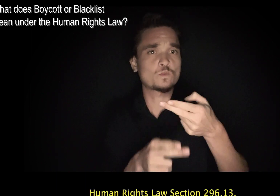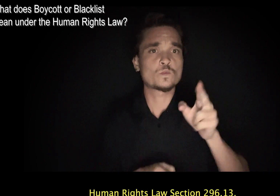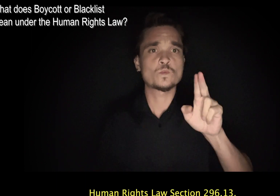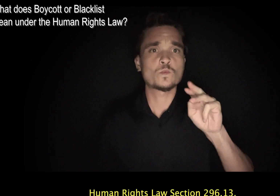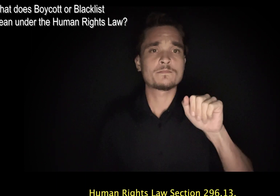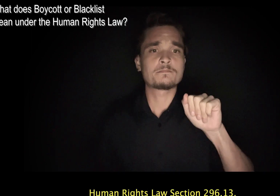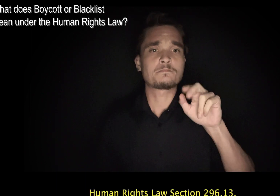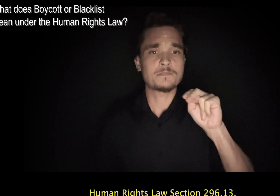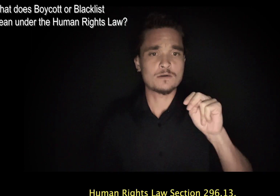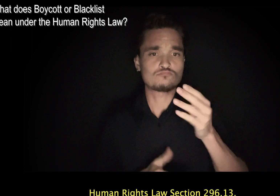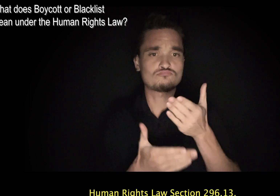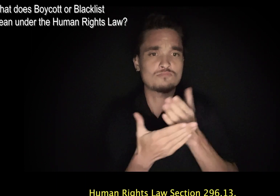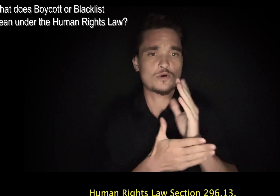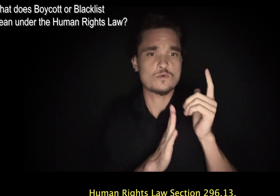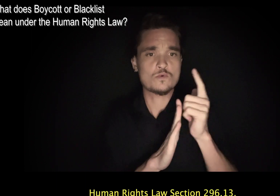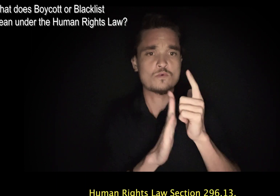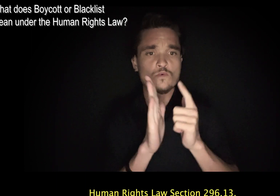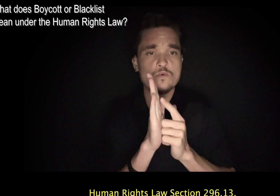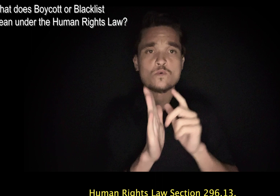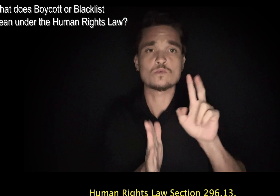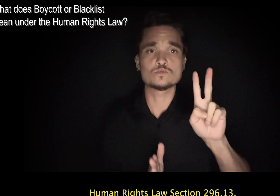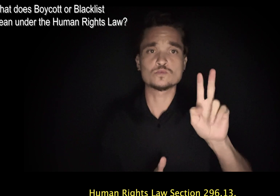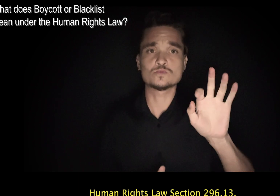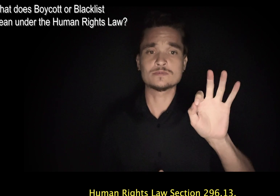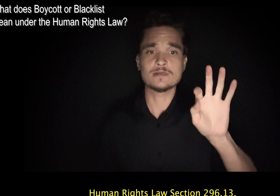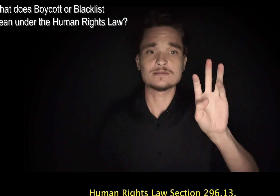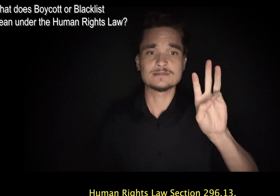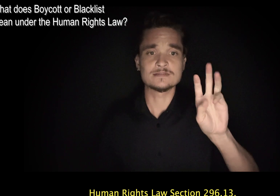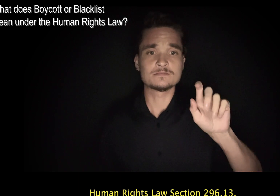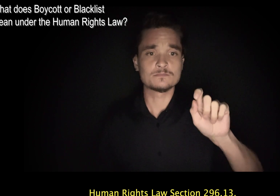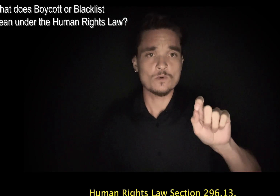Human Rights Law Section 296.13.